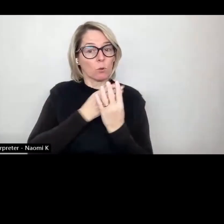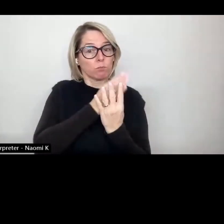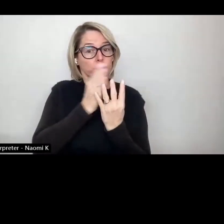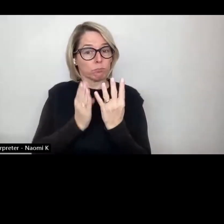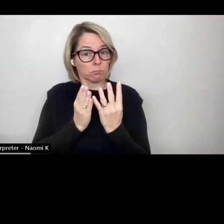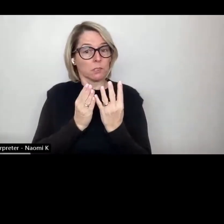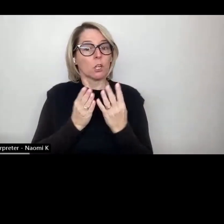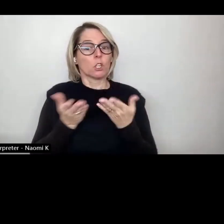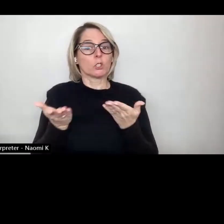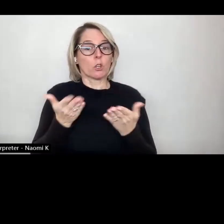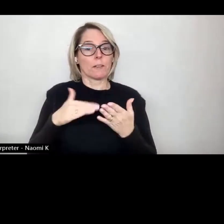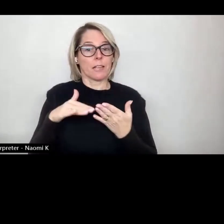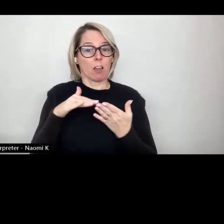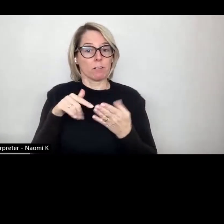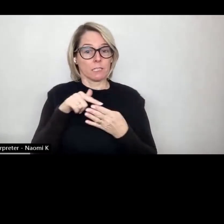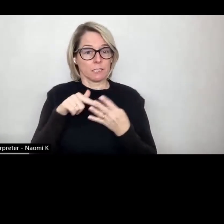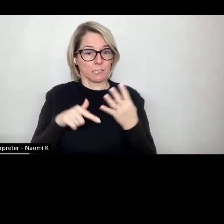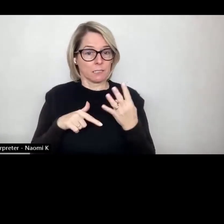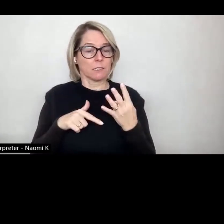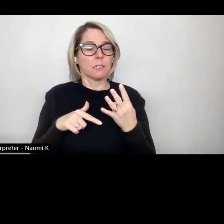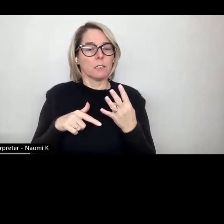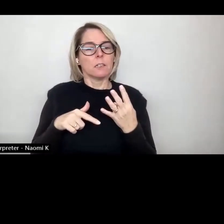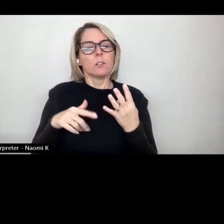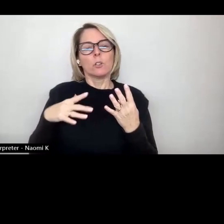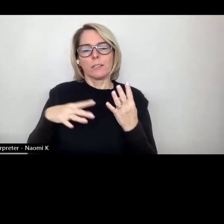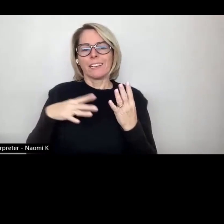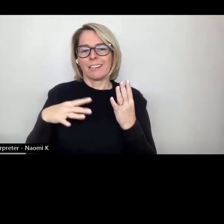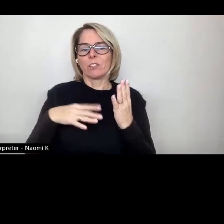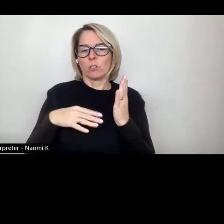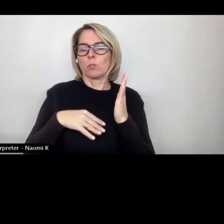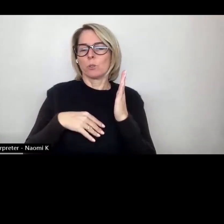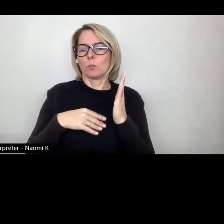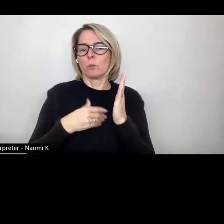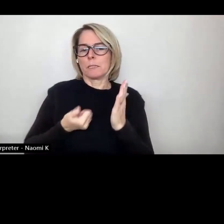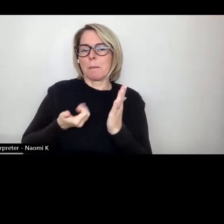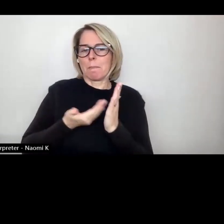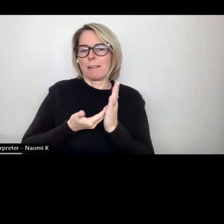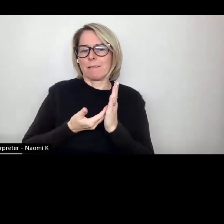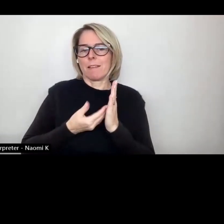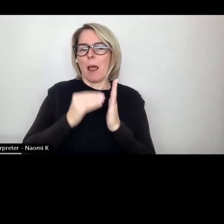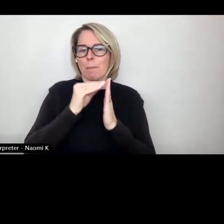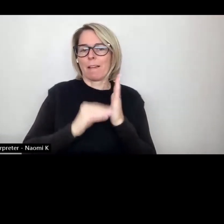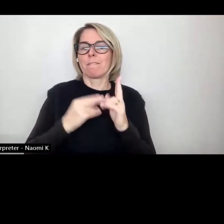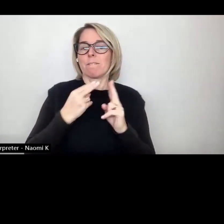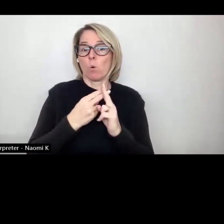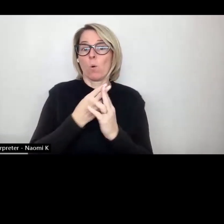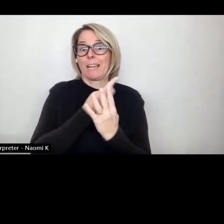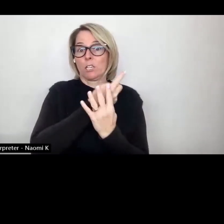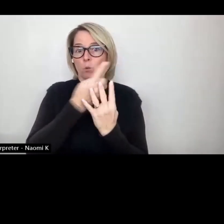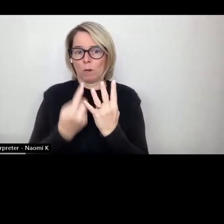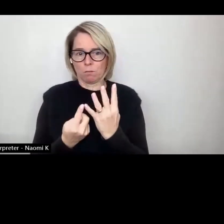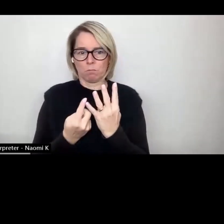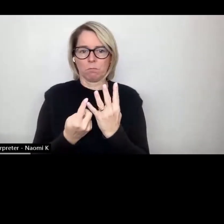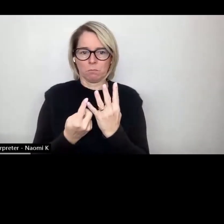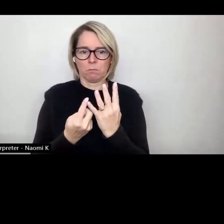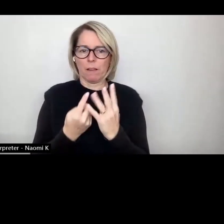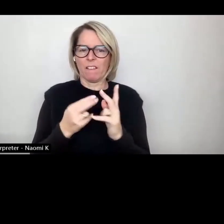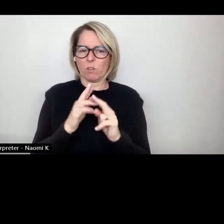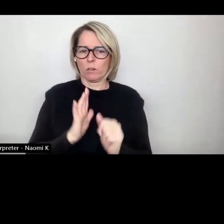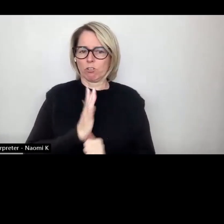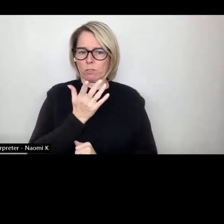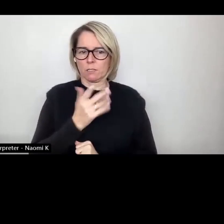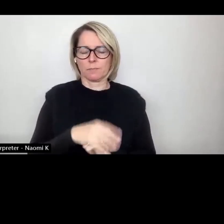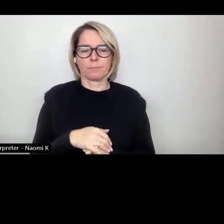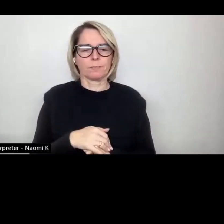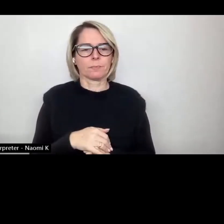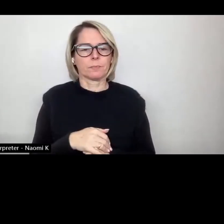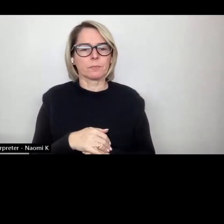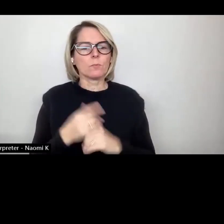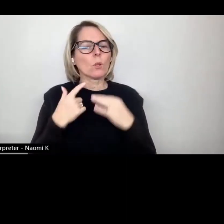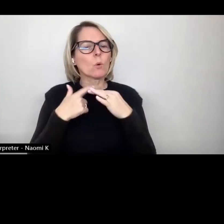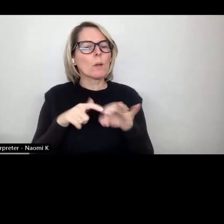The question, can you please clarify who will be responsible for managing the 1800 number if one organisation is applying for only one region or two?